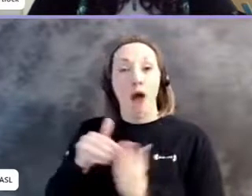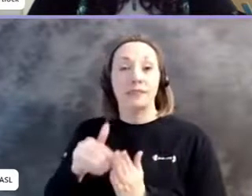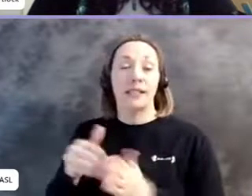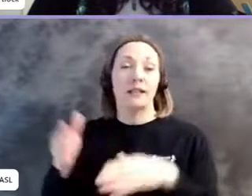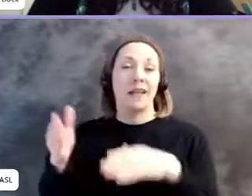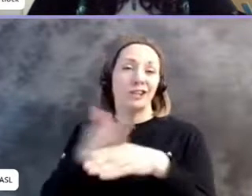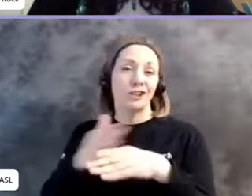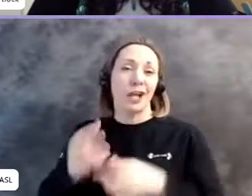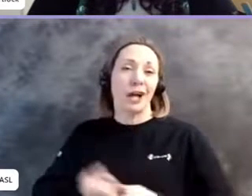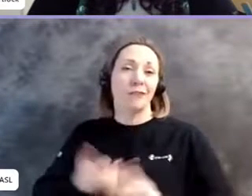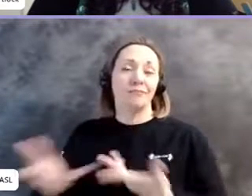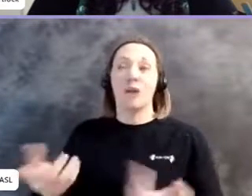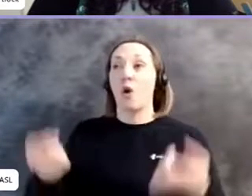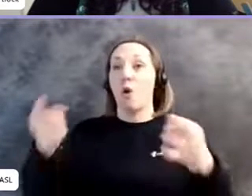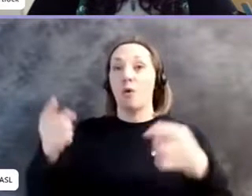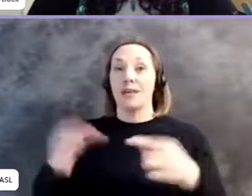[SARAH] I have noticed that if I show them examples and show